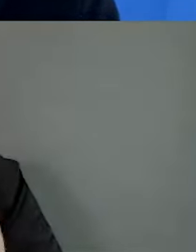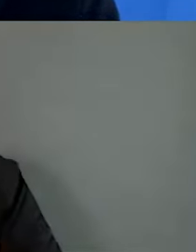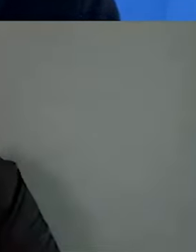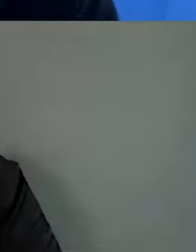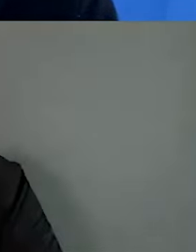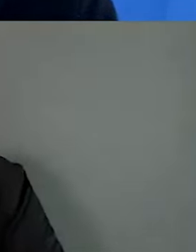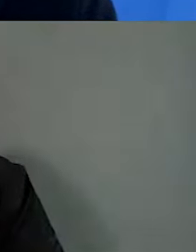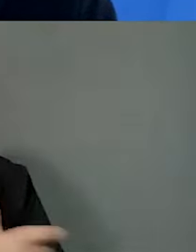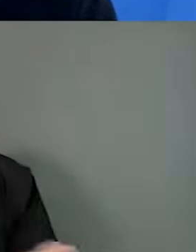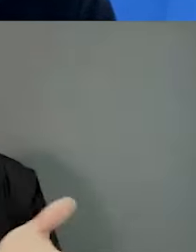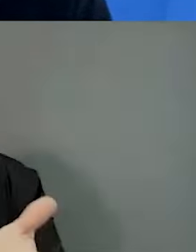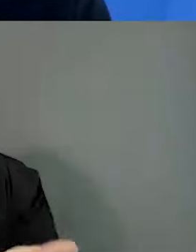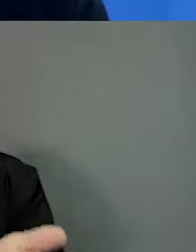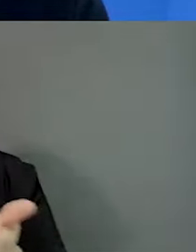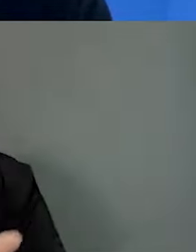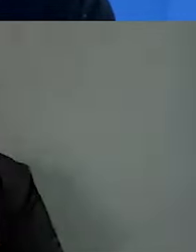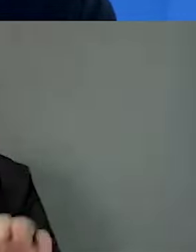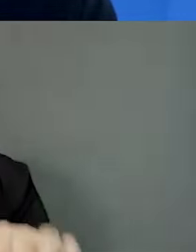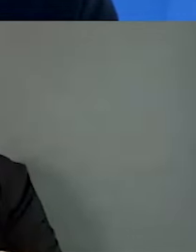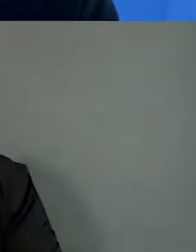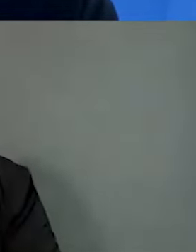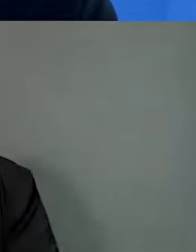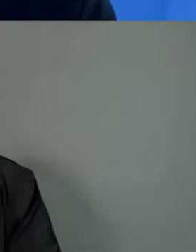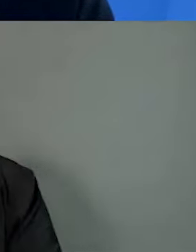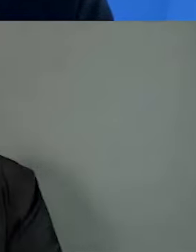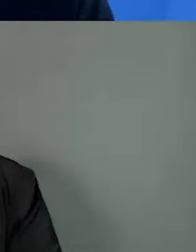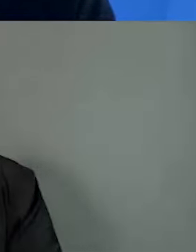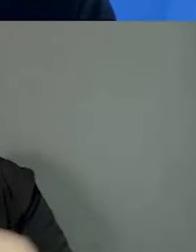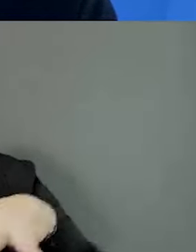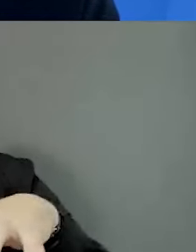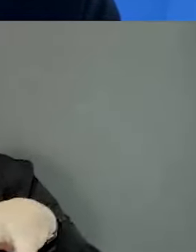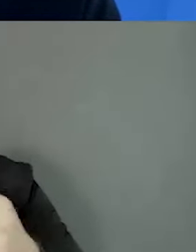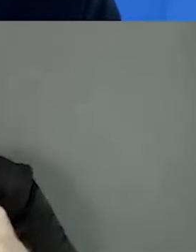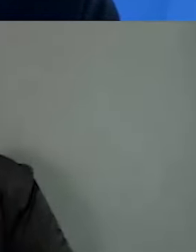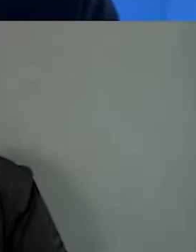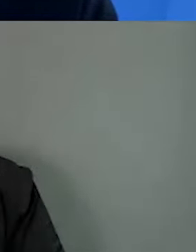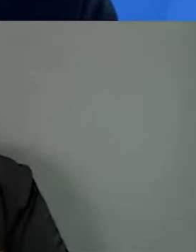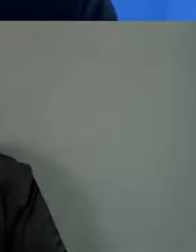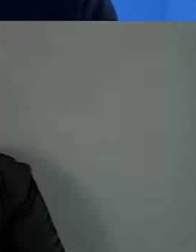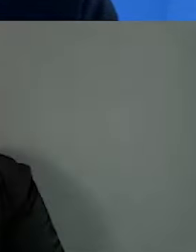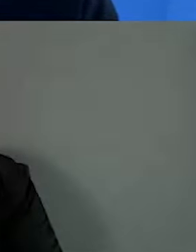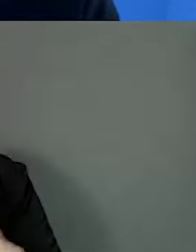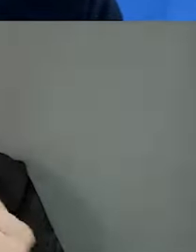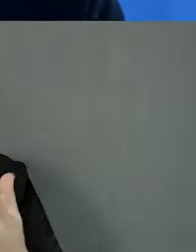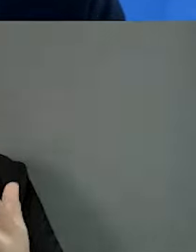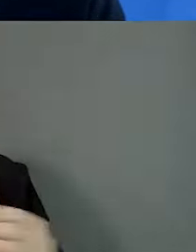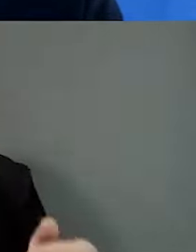A lot of the folks that you see here today are going to be there at that conference.